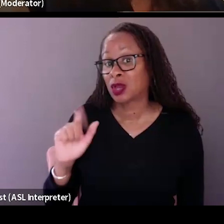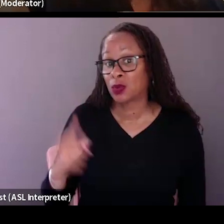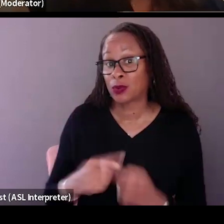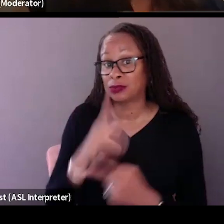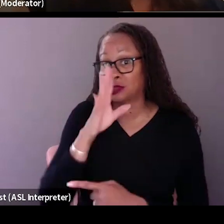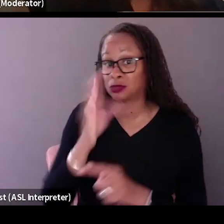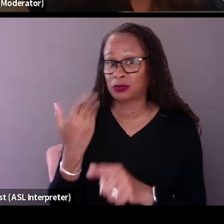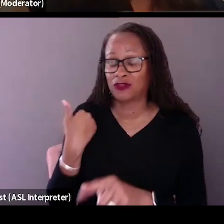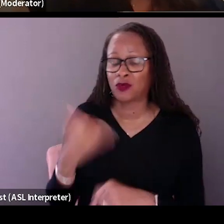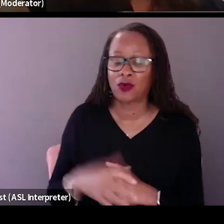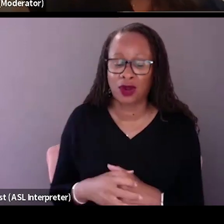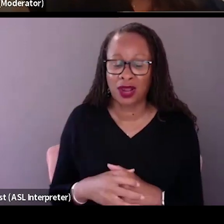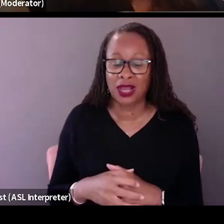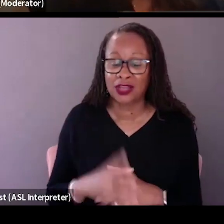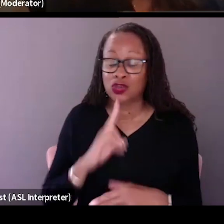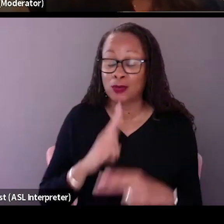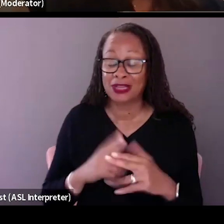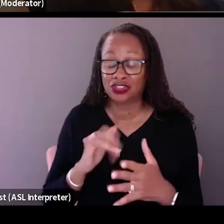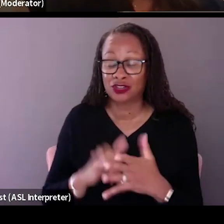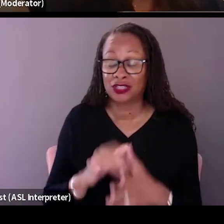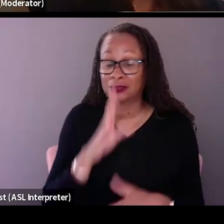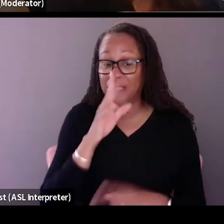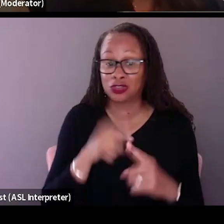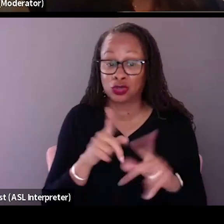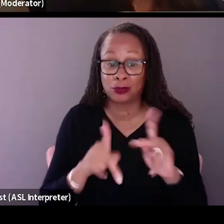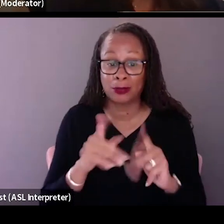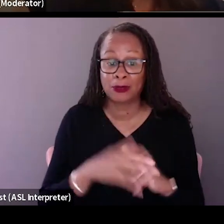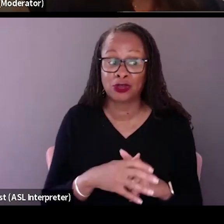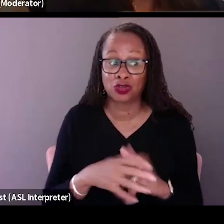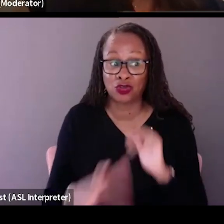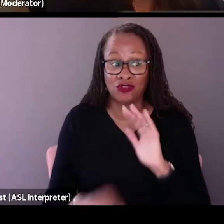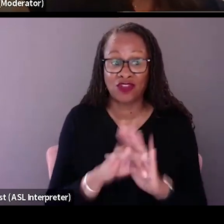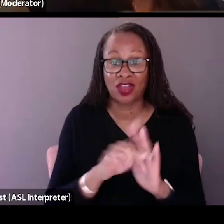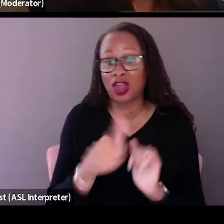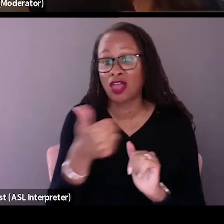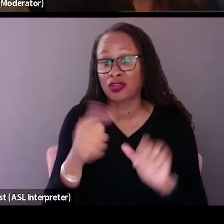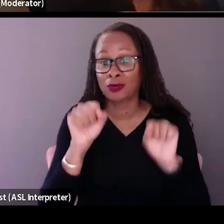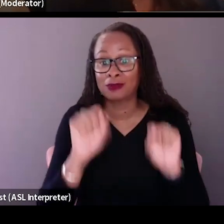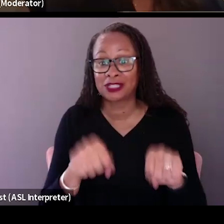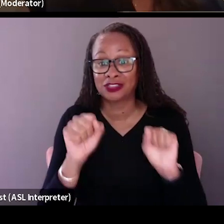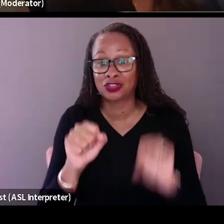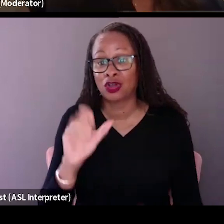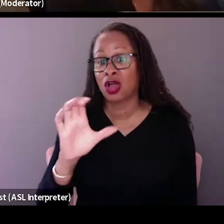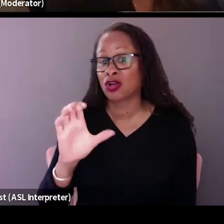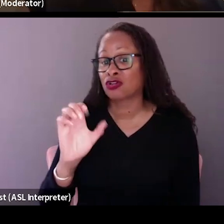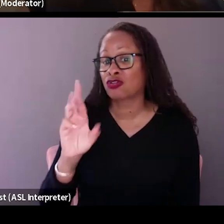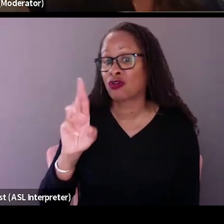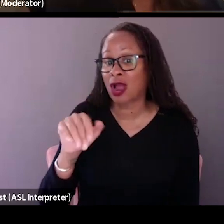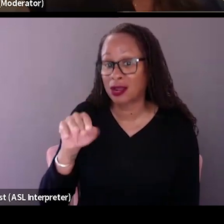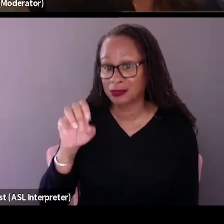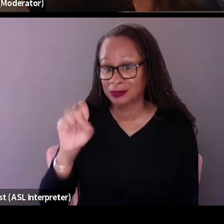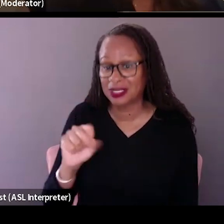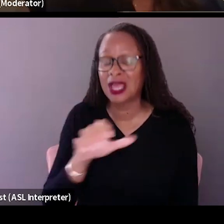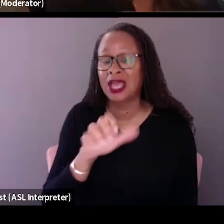you discovered other potential crimes committed and other potential allegations.